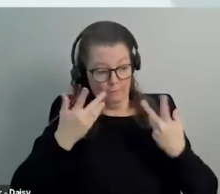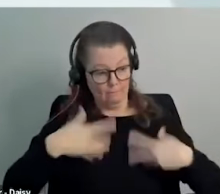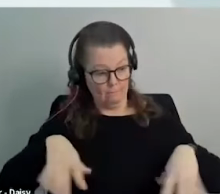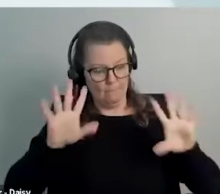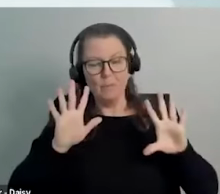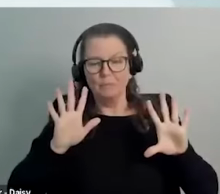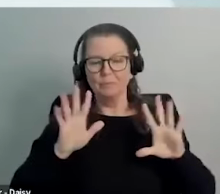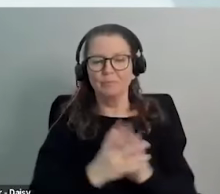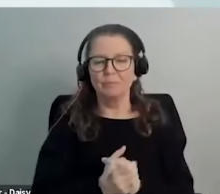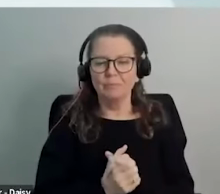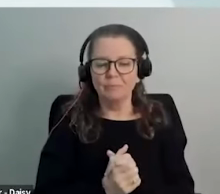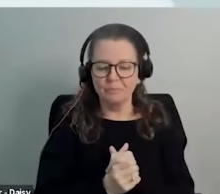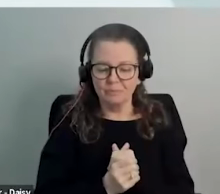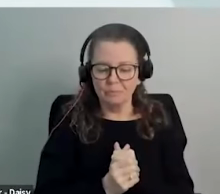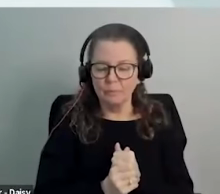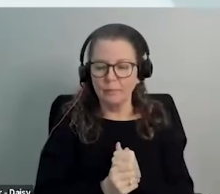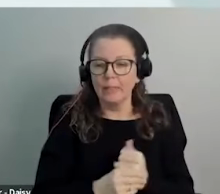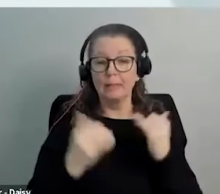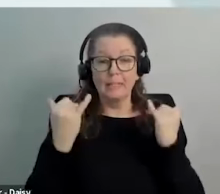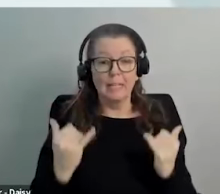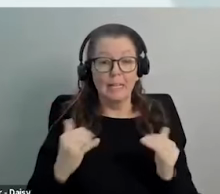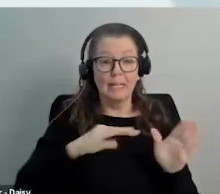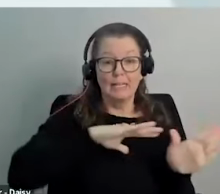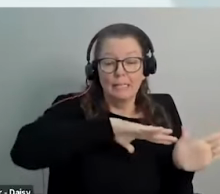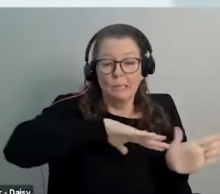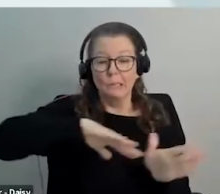Okay, with all of that out of the way,